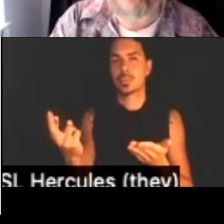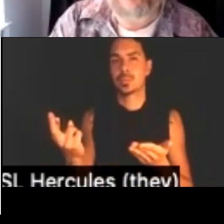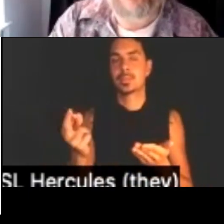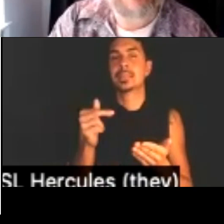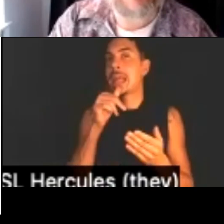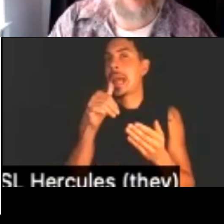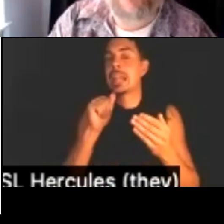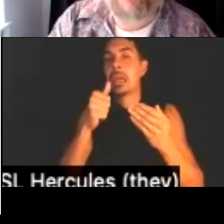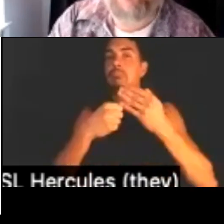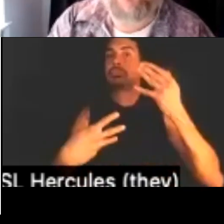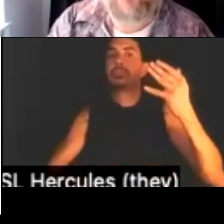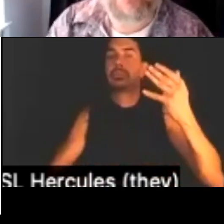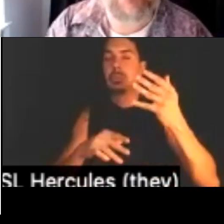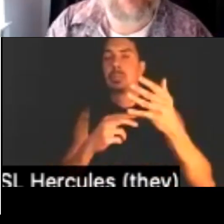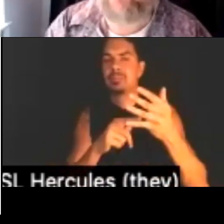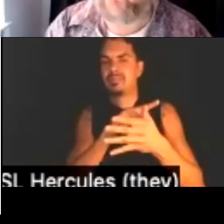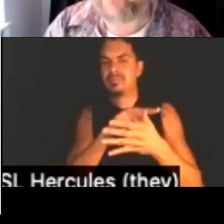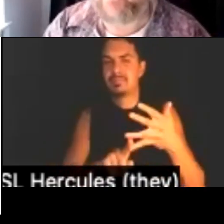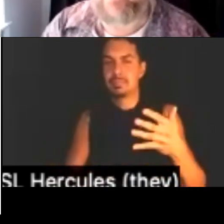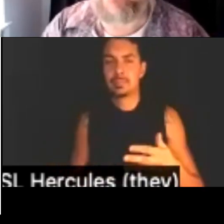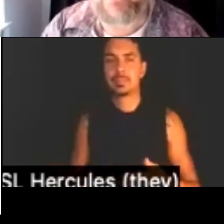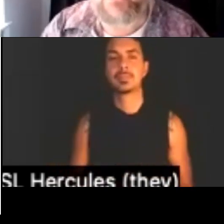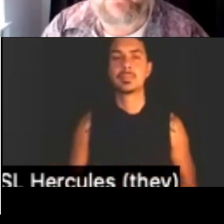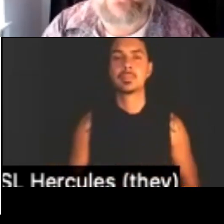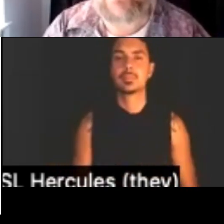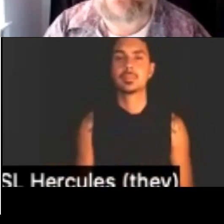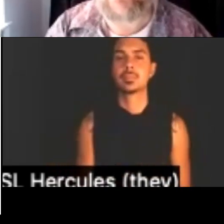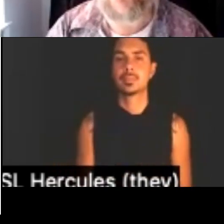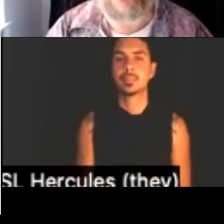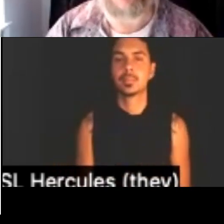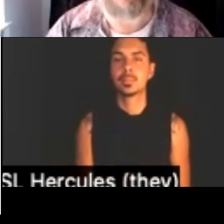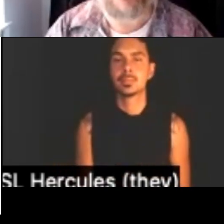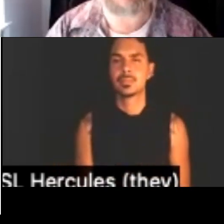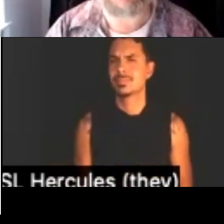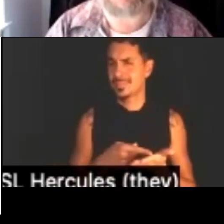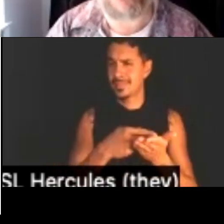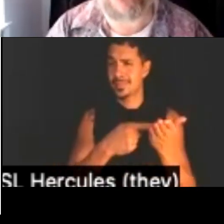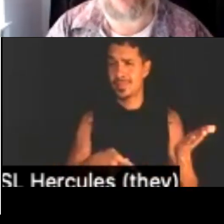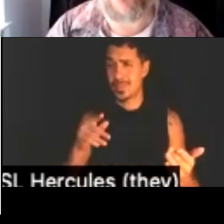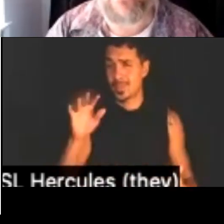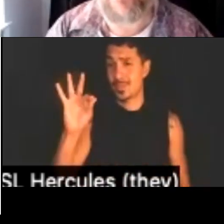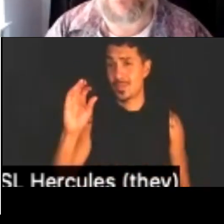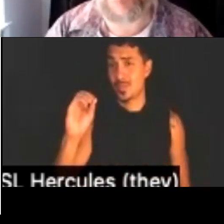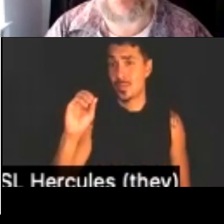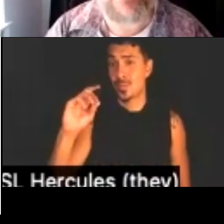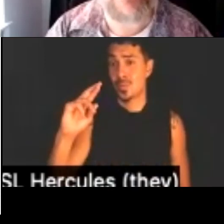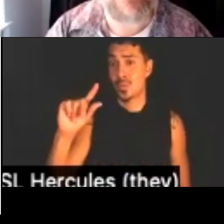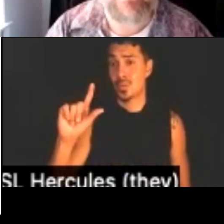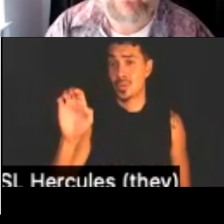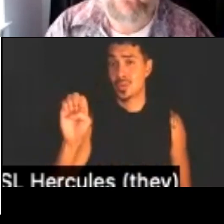Just a quick snapshot of who FORGE is for folks that might be new to us and to our webinar series.